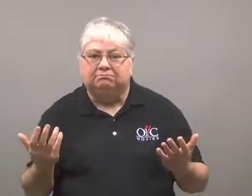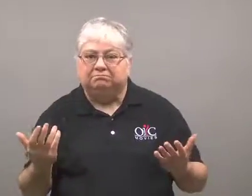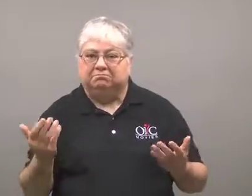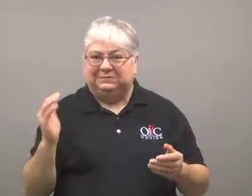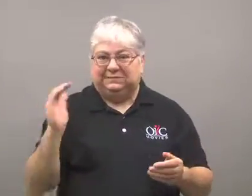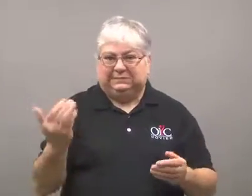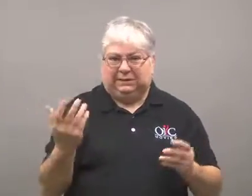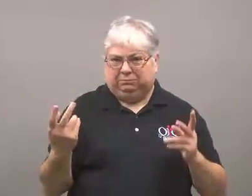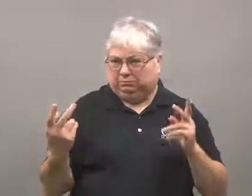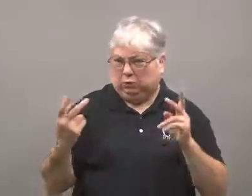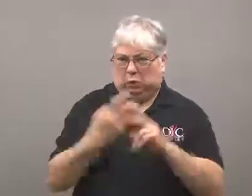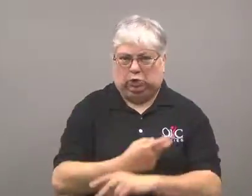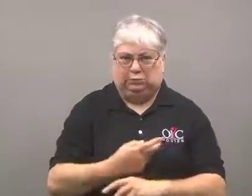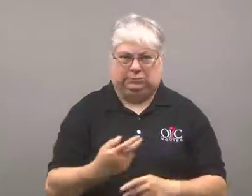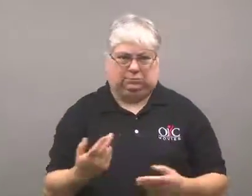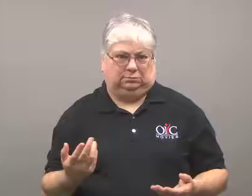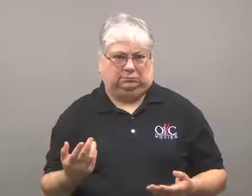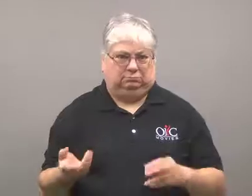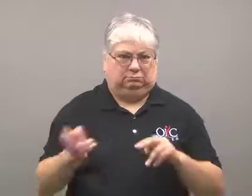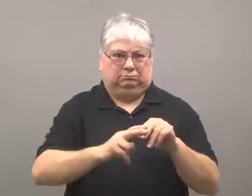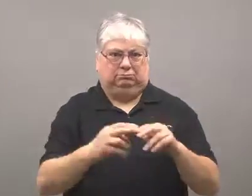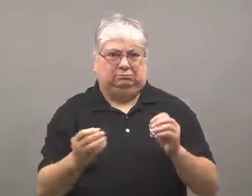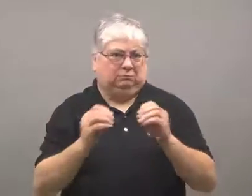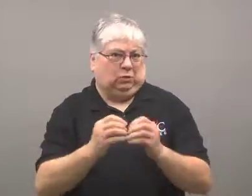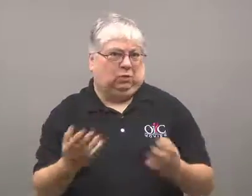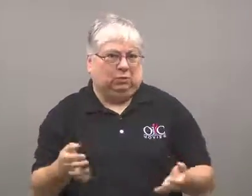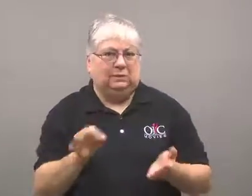It appears usage is increasing.